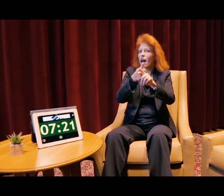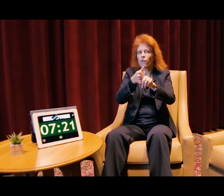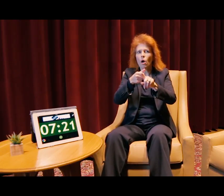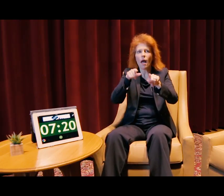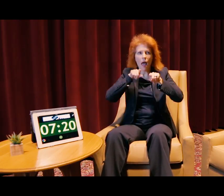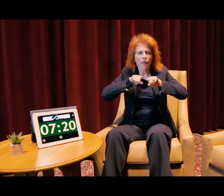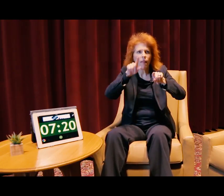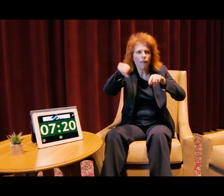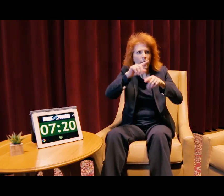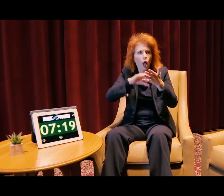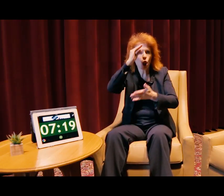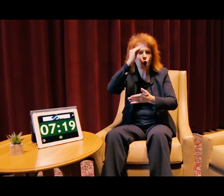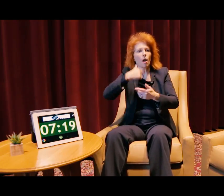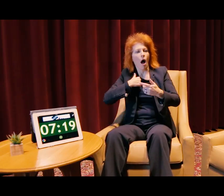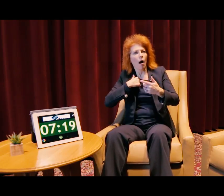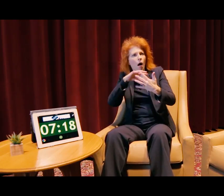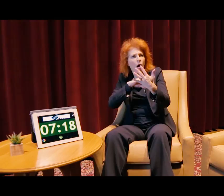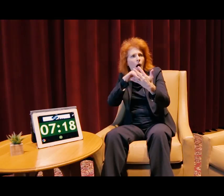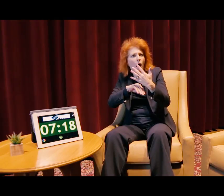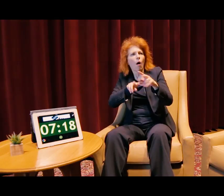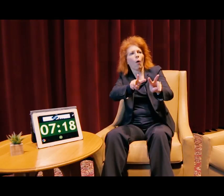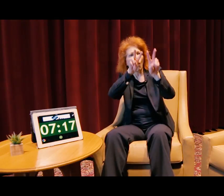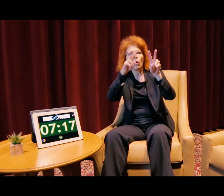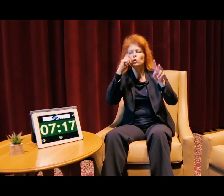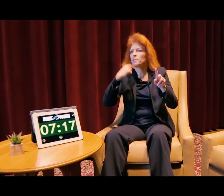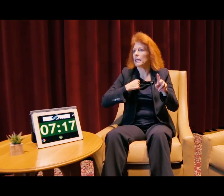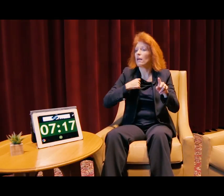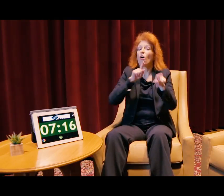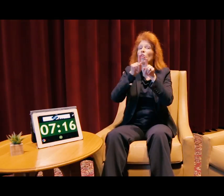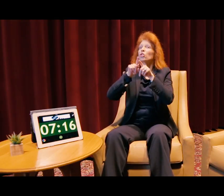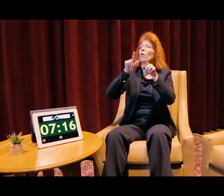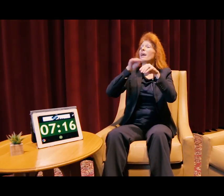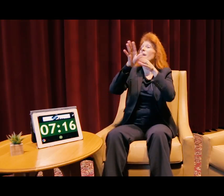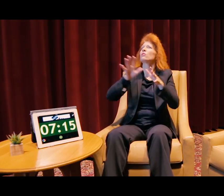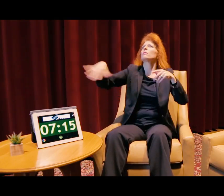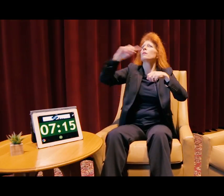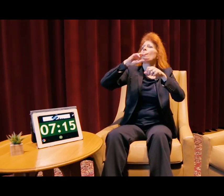serve as mentors to me in that way. I also teach advisers around the world to do the work I'm